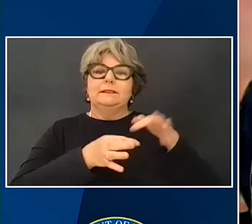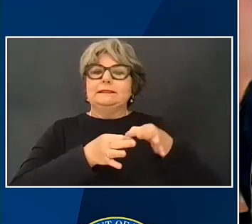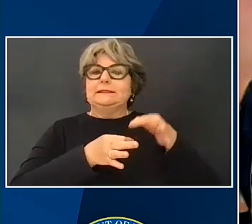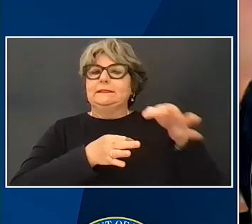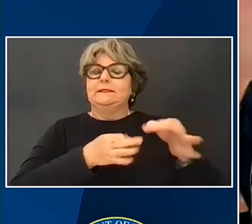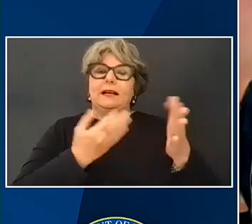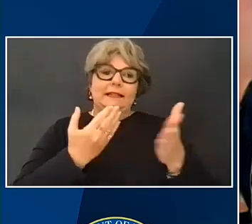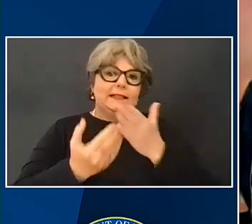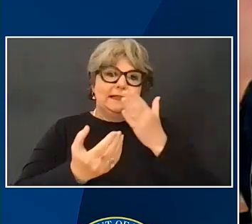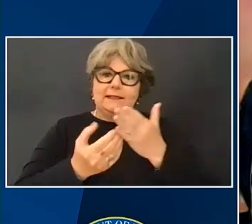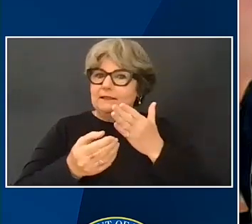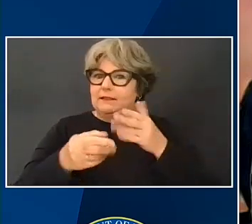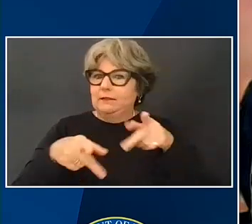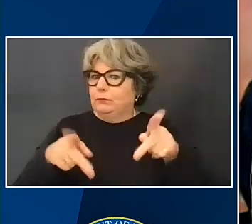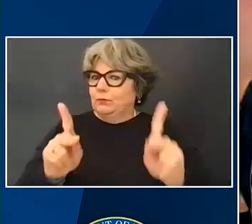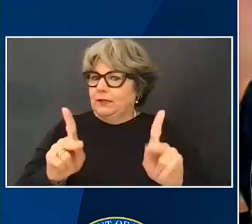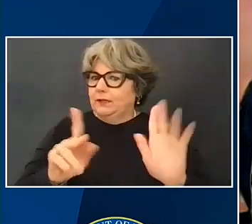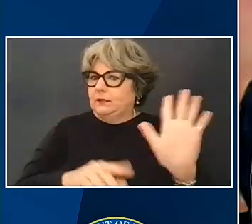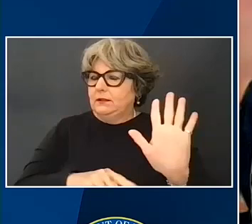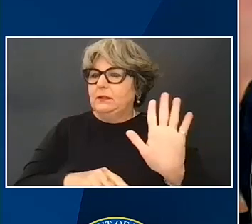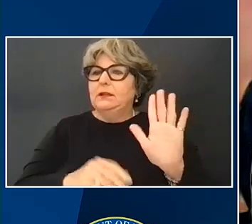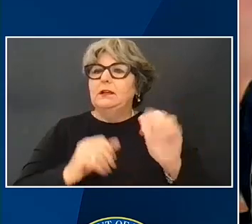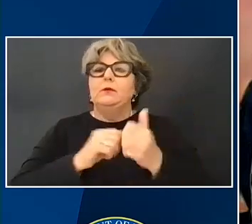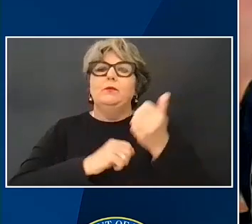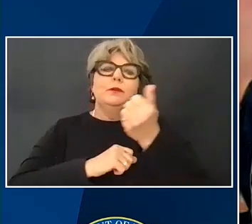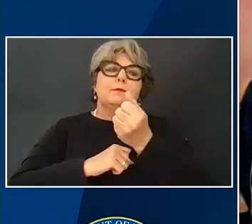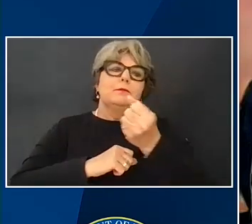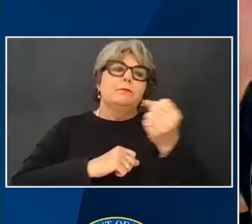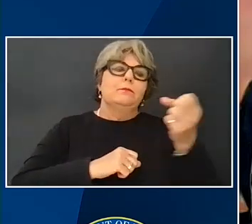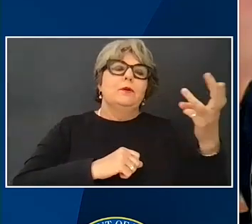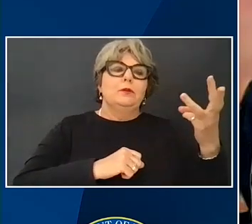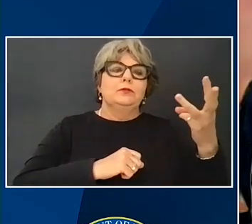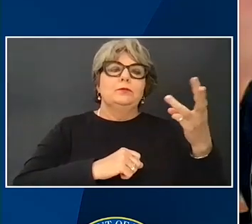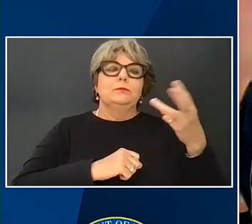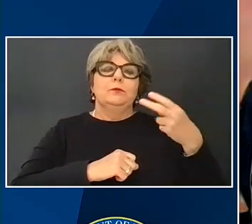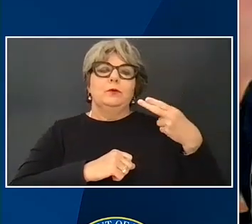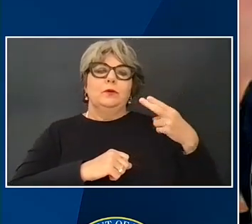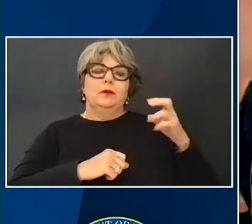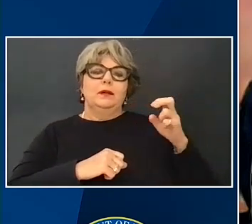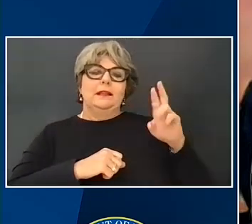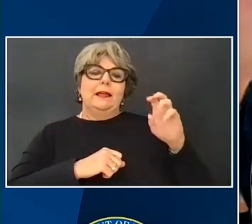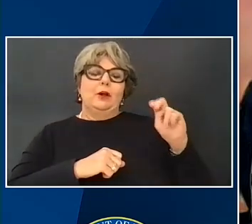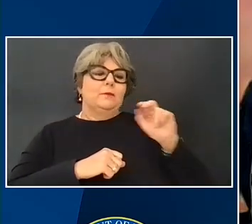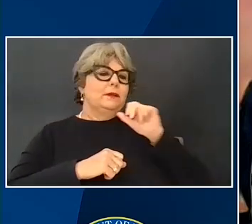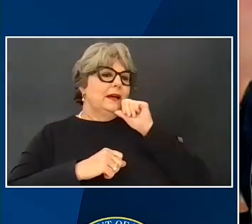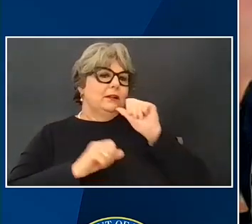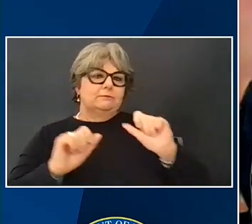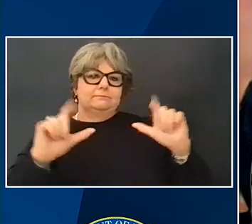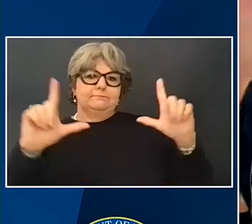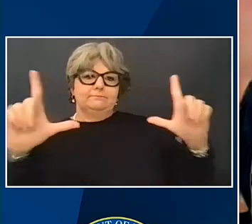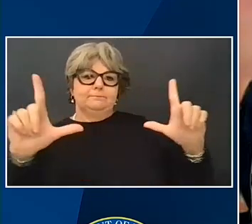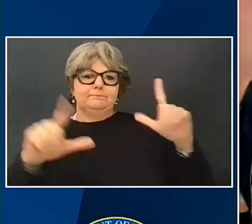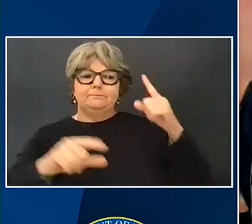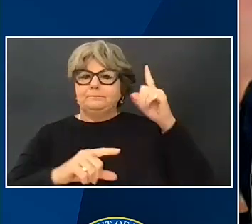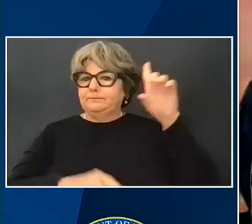And even with multiple screens, like Herman, I don't have it in front of me, I wonder if the Department could share with